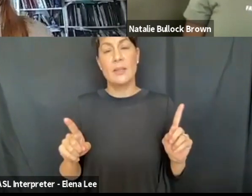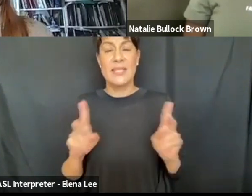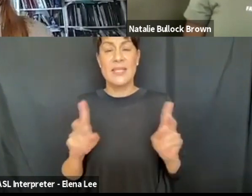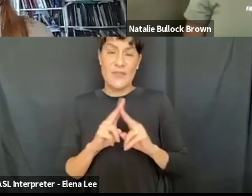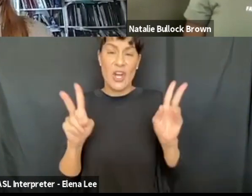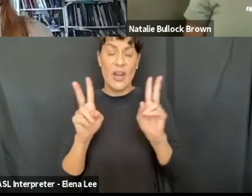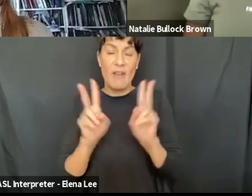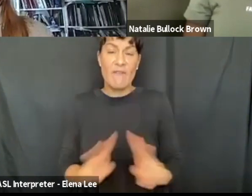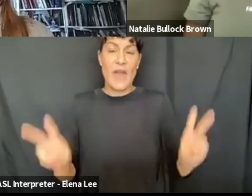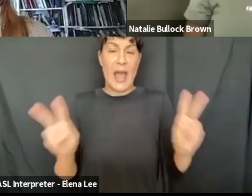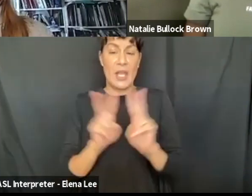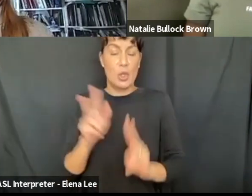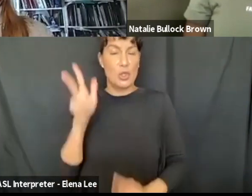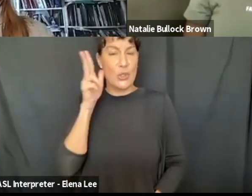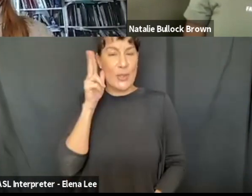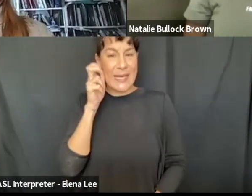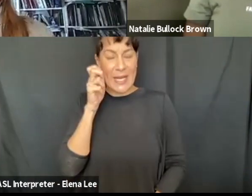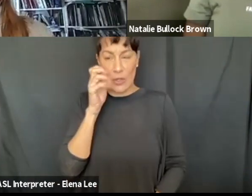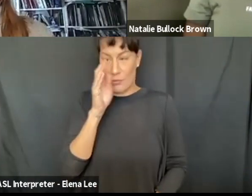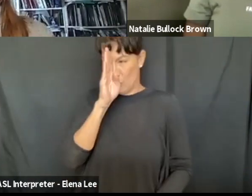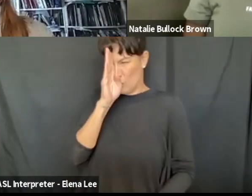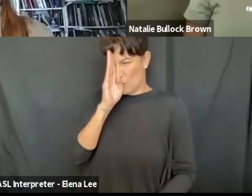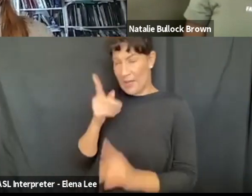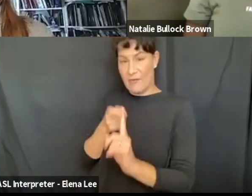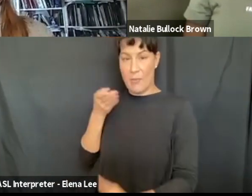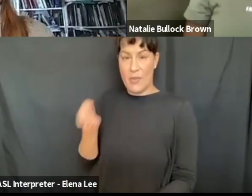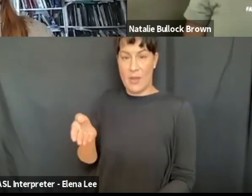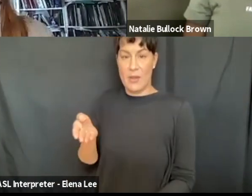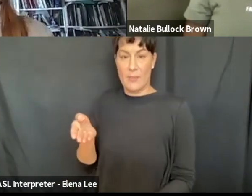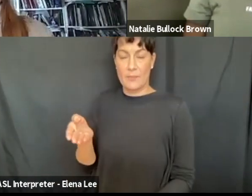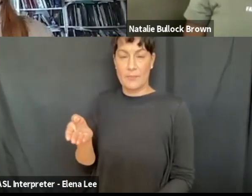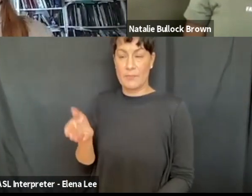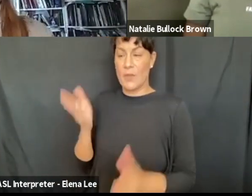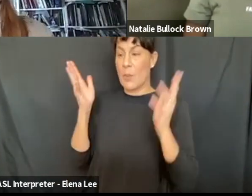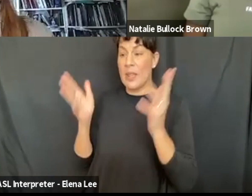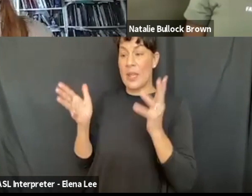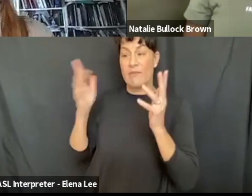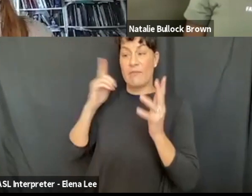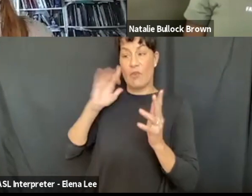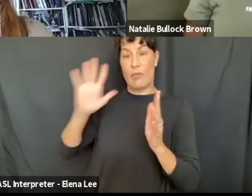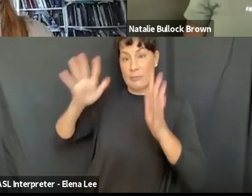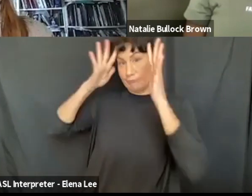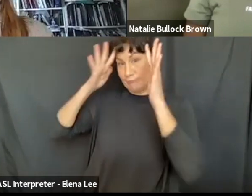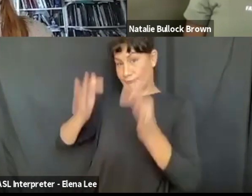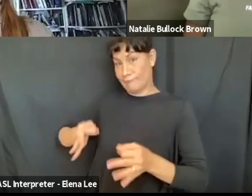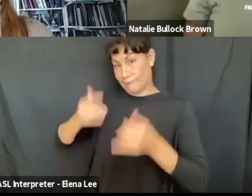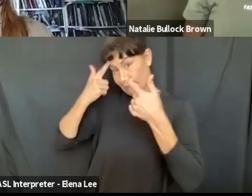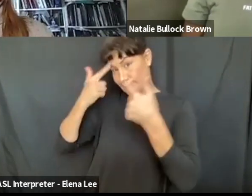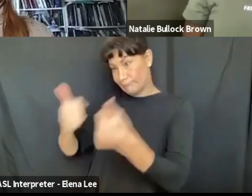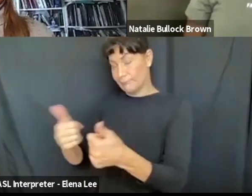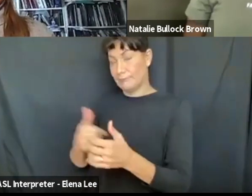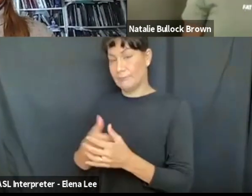to hear directly from them. And then we just leave it up to them. And often people like Sherizaan was saying